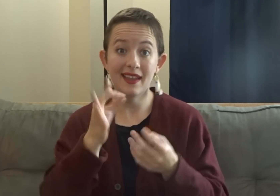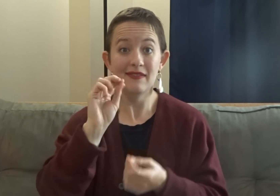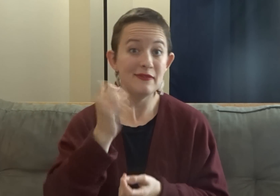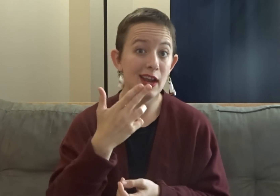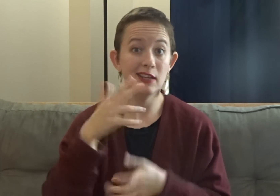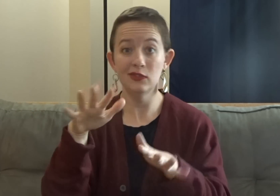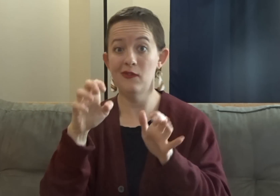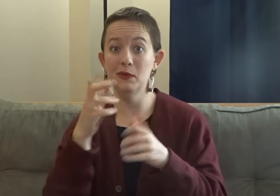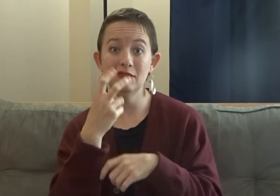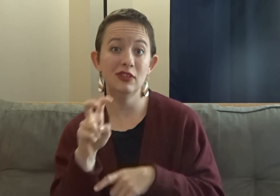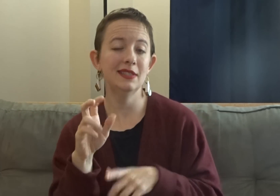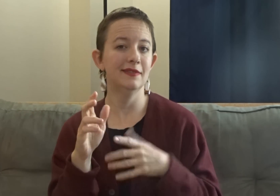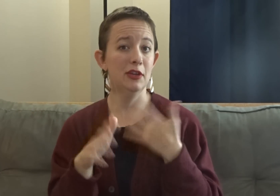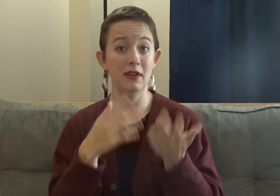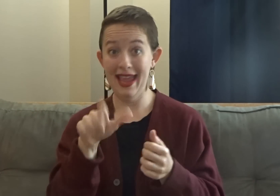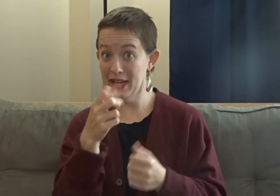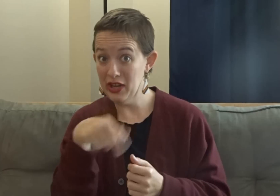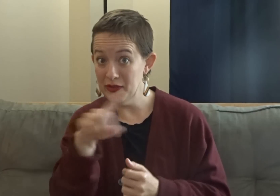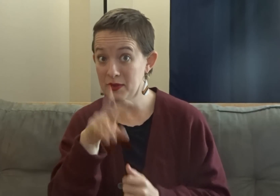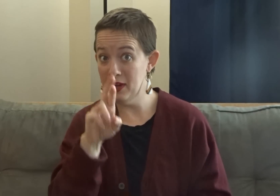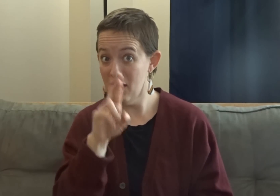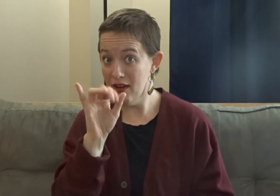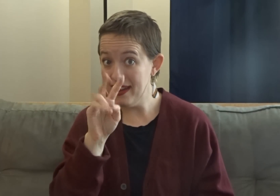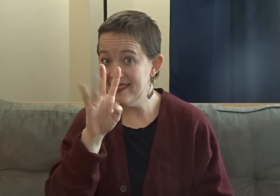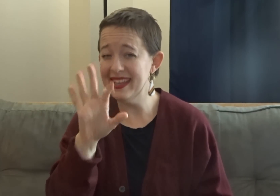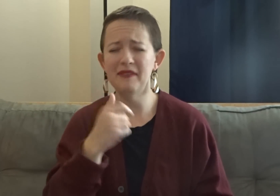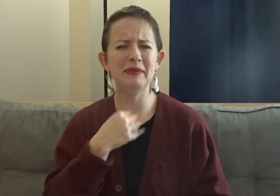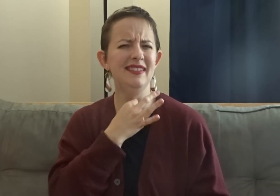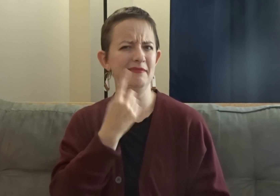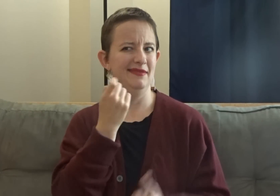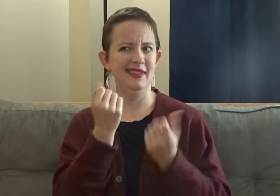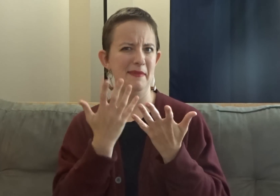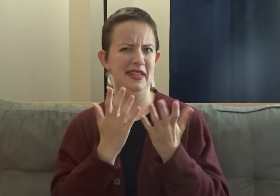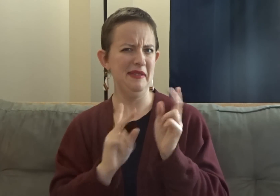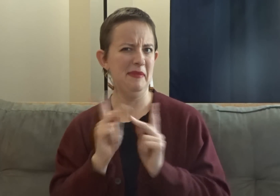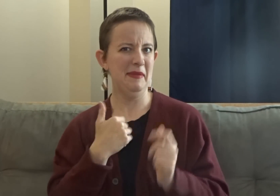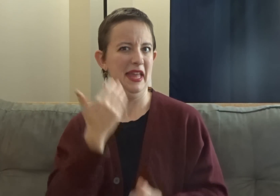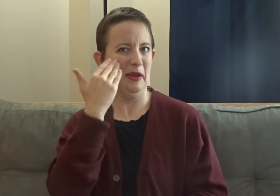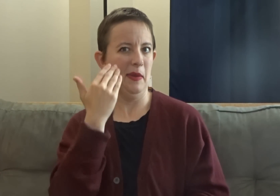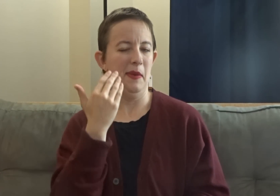Have you guys decided to do a fresh frozen transfer? Are any of you do in reciprocal IVF?